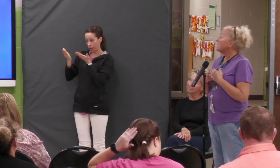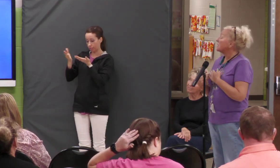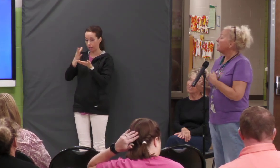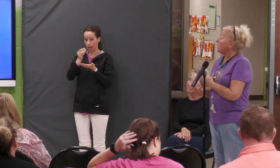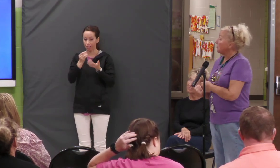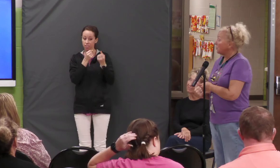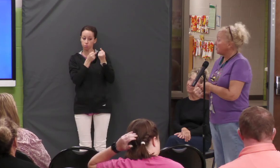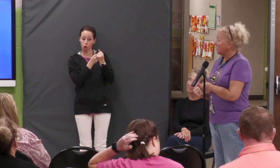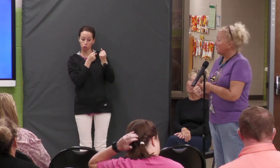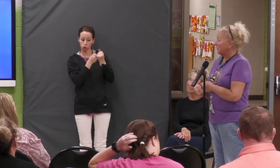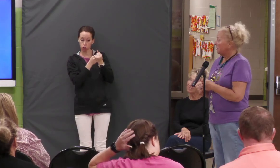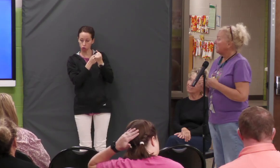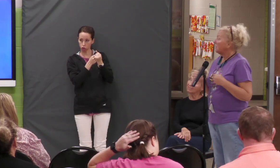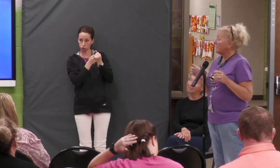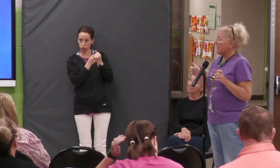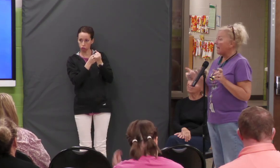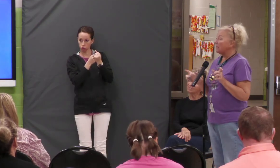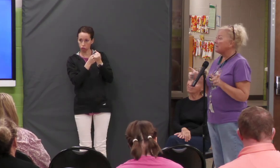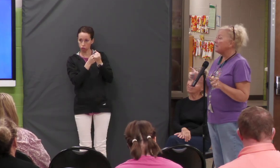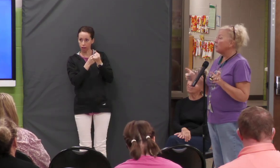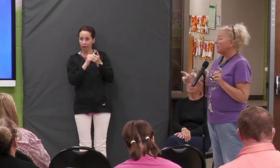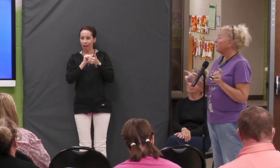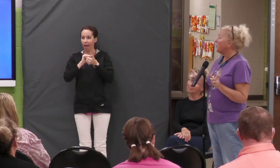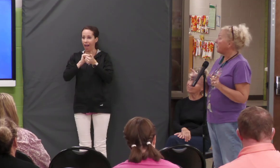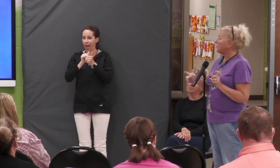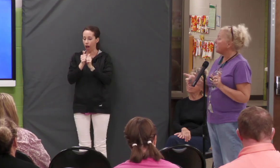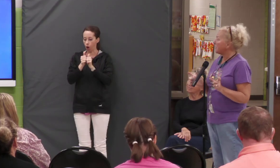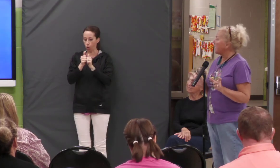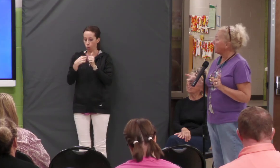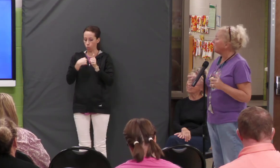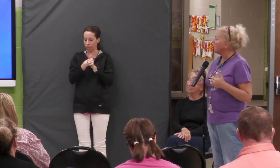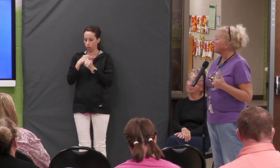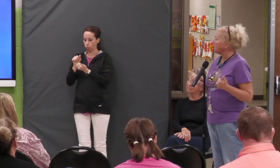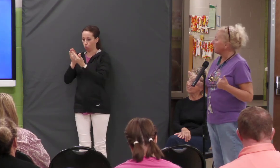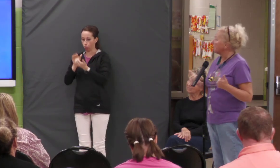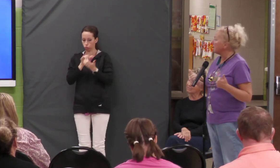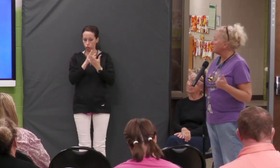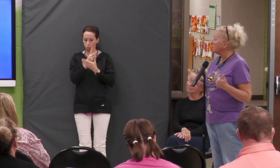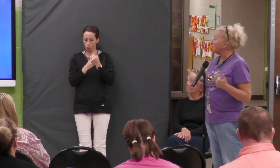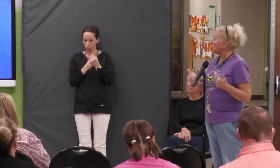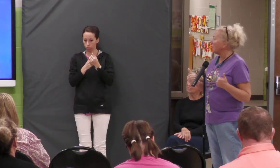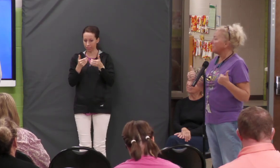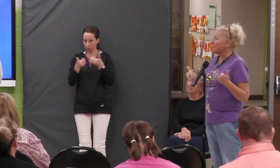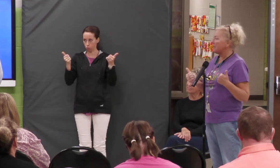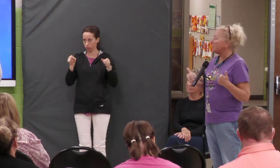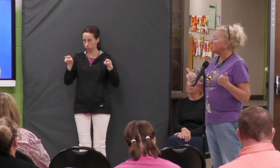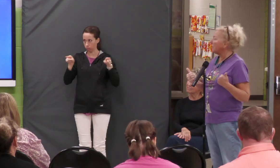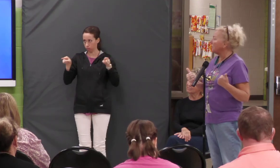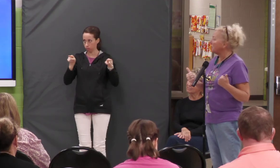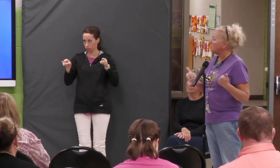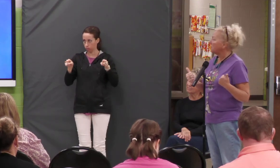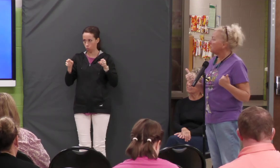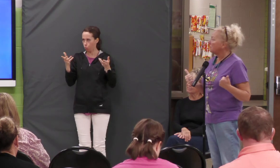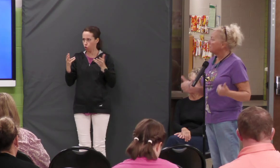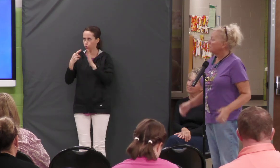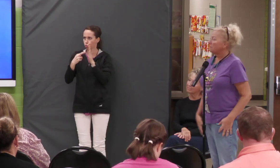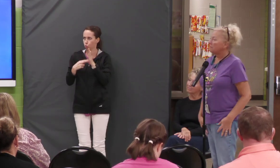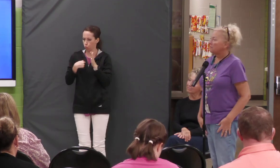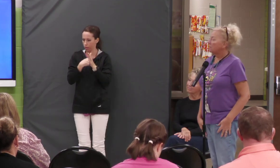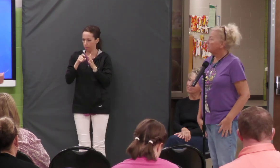and sponsorship and how to deal with both of those categories separately or yeah we